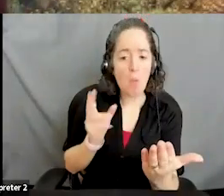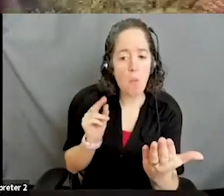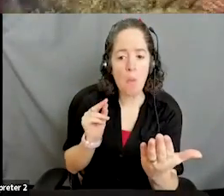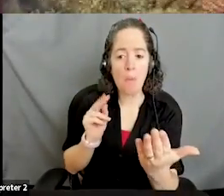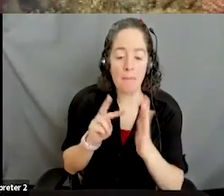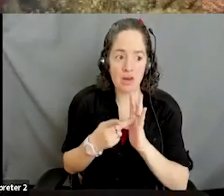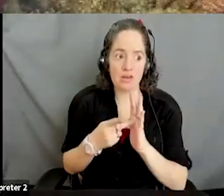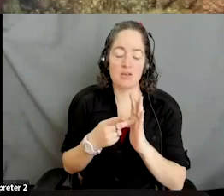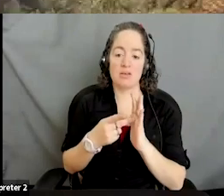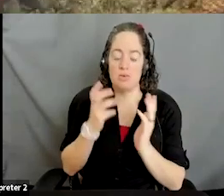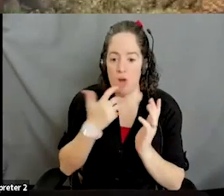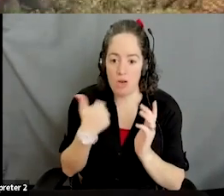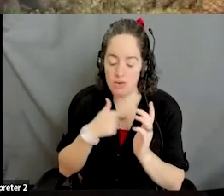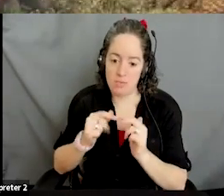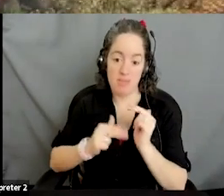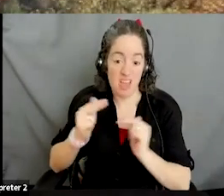but that was a fear we had.